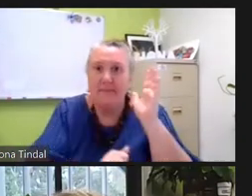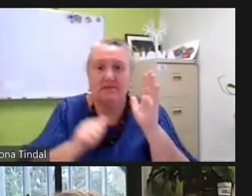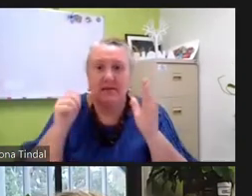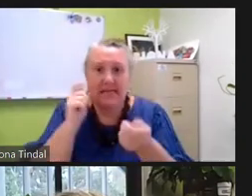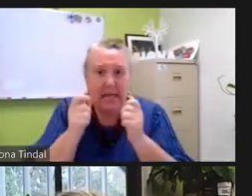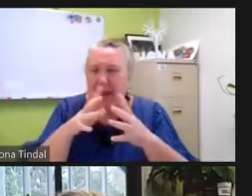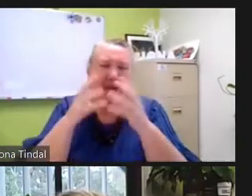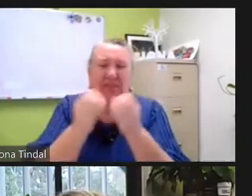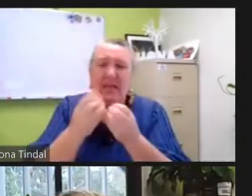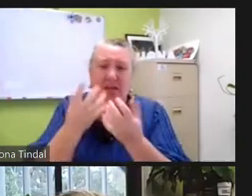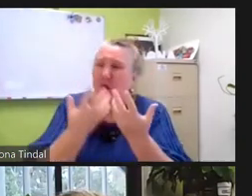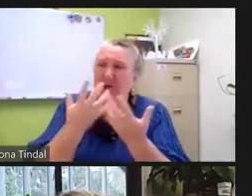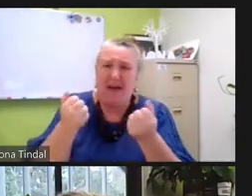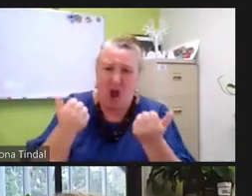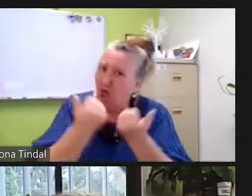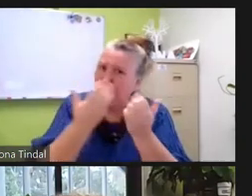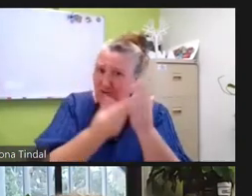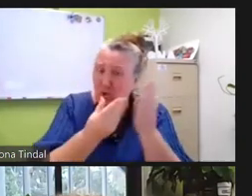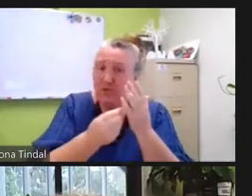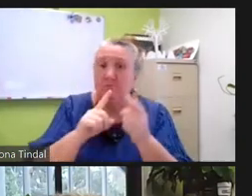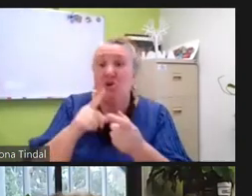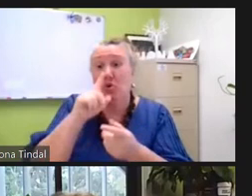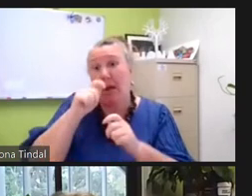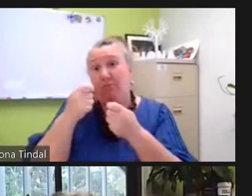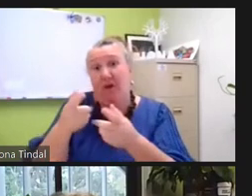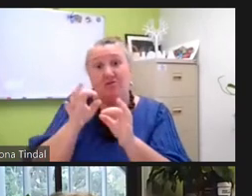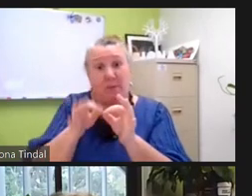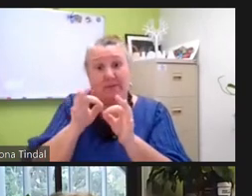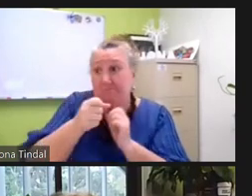writing, setting up all sorts of different technical elements and things, some great